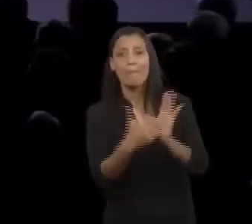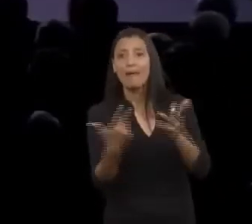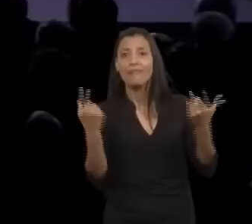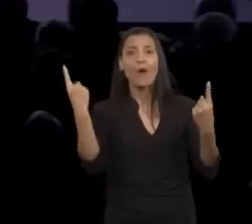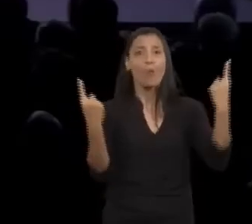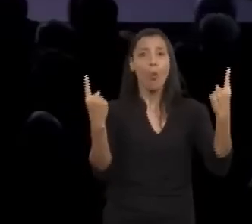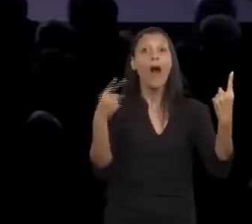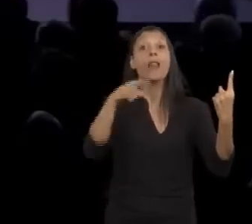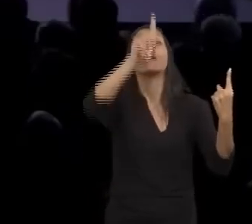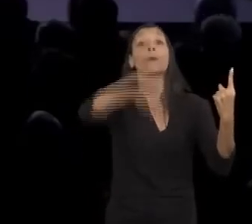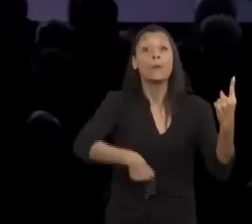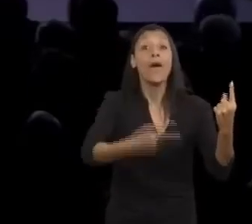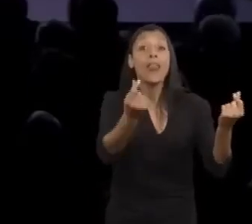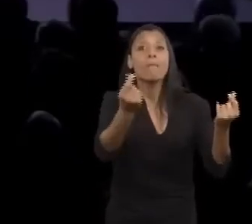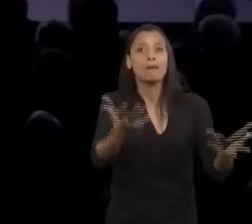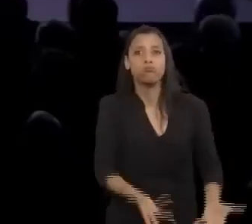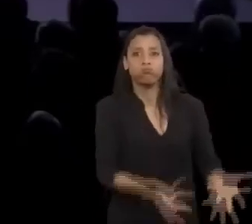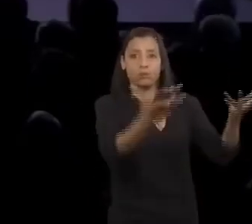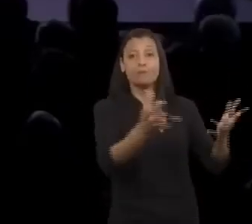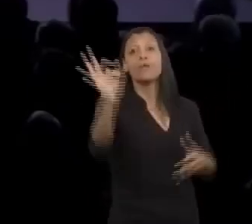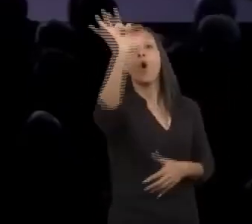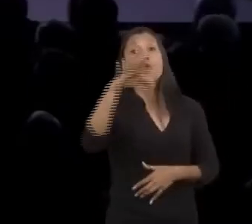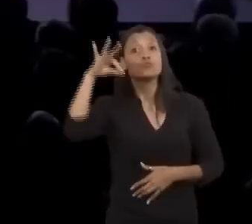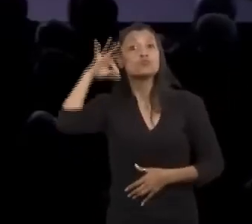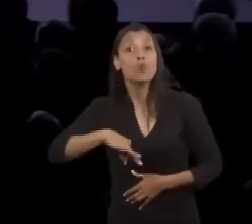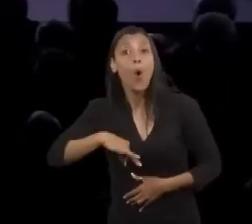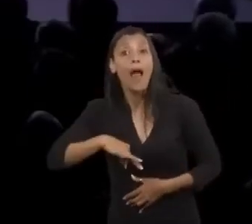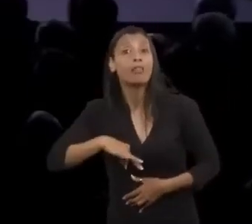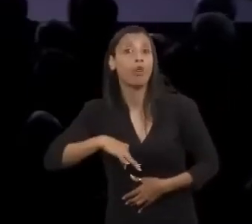that is, that the purchasing power of the currency falls.